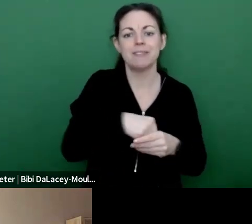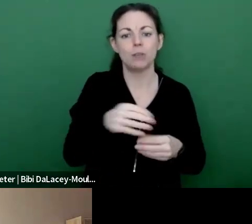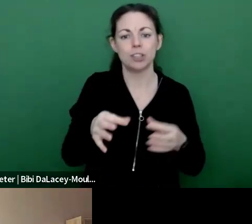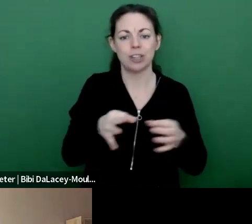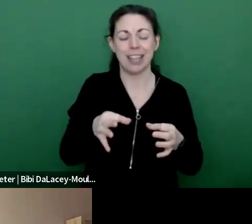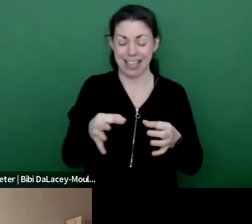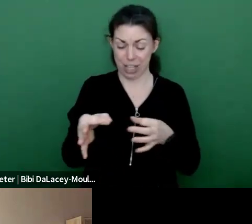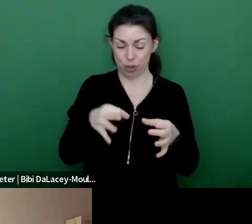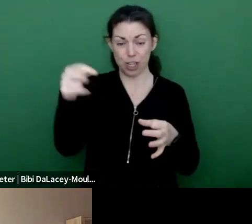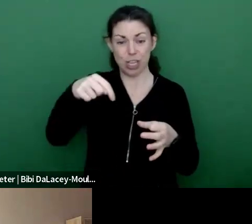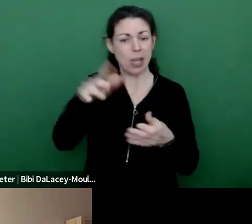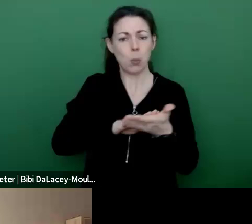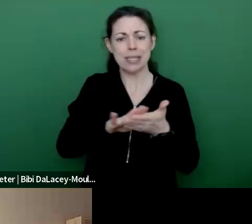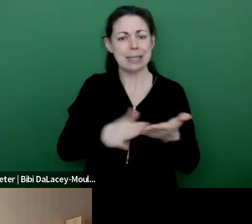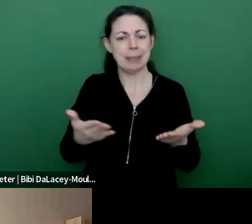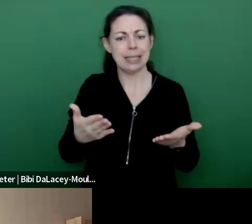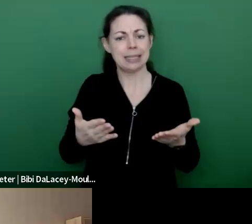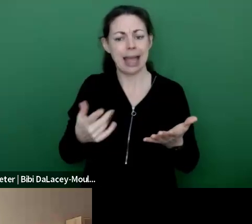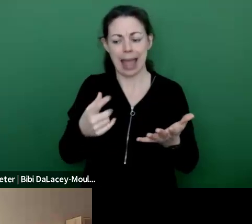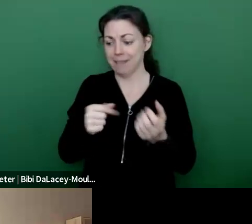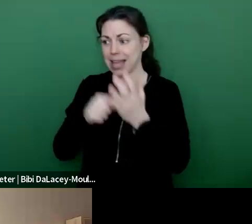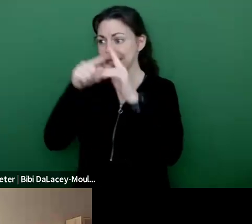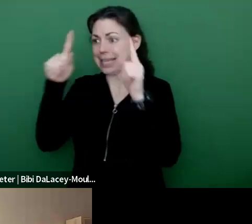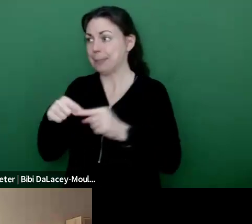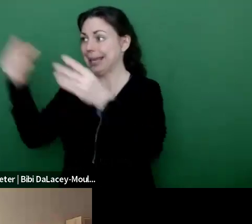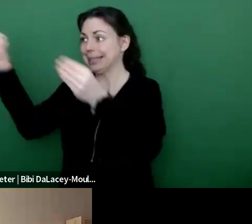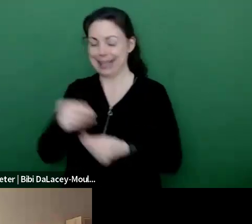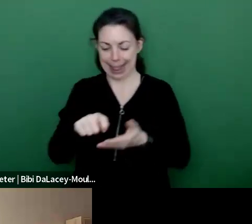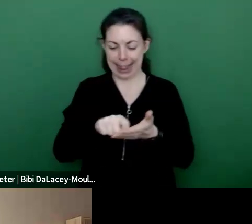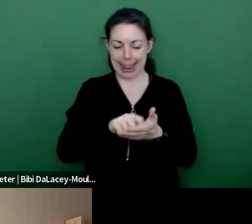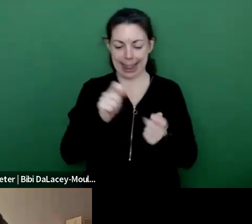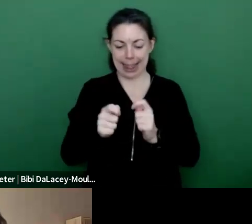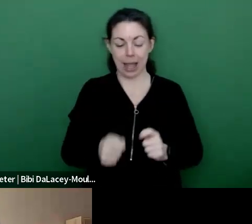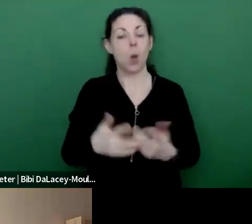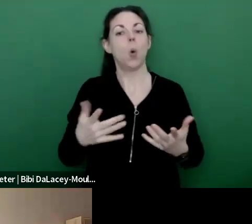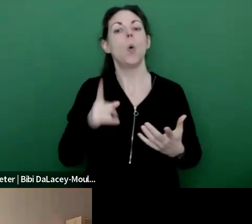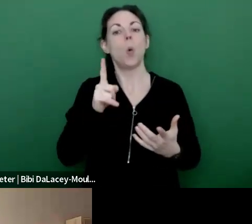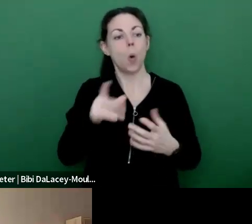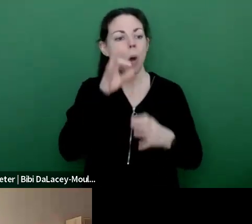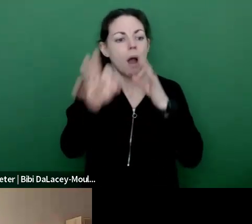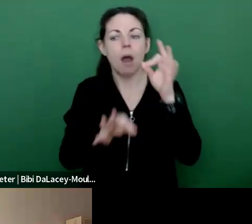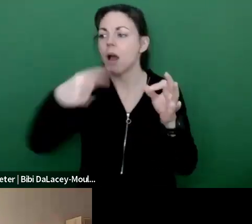What does it need to do? Is there a template, or is it just asking a clear set of questions to figure out your direction?